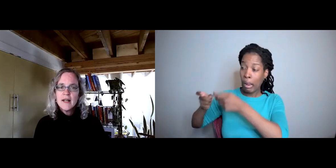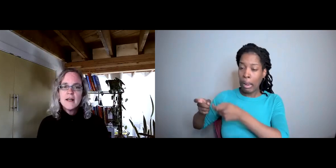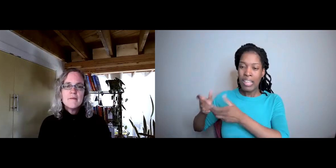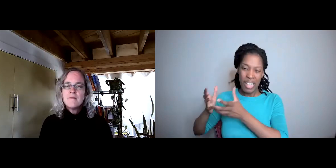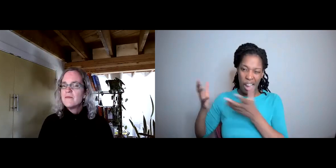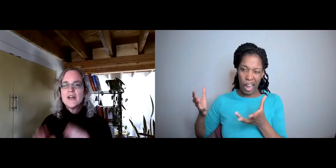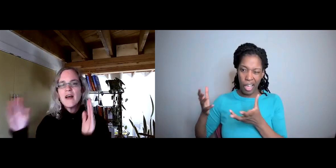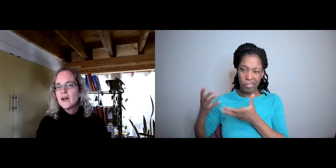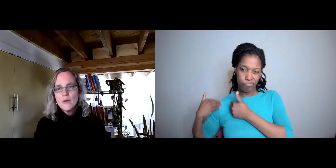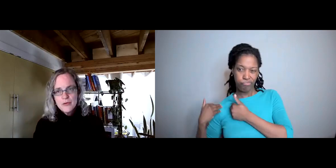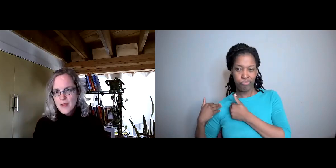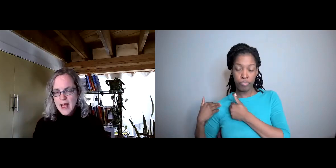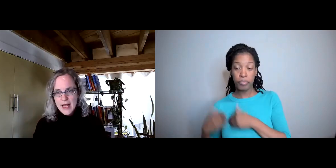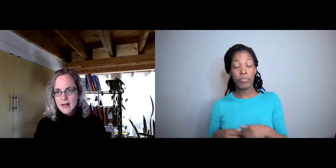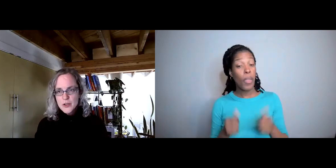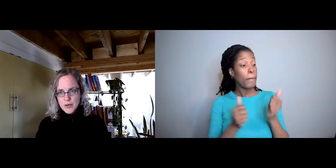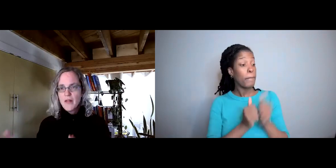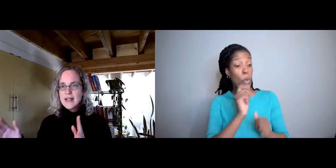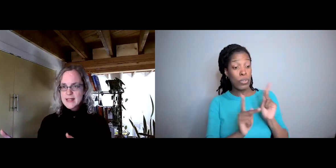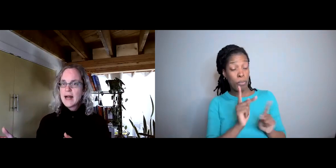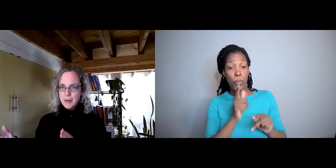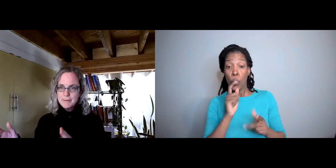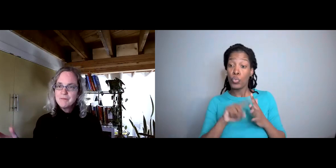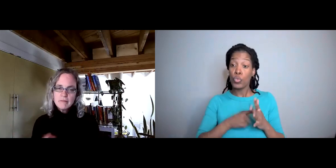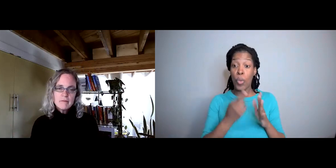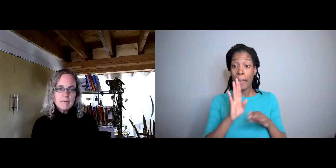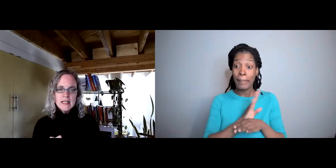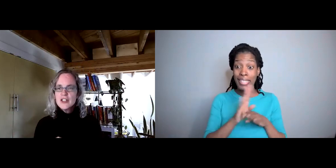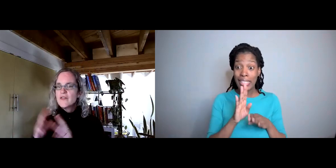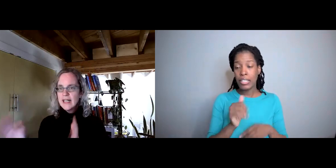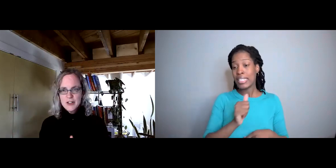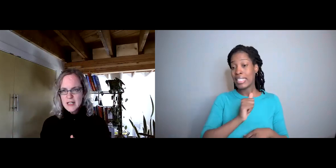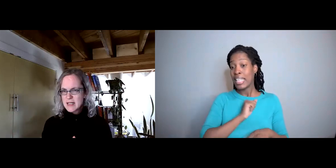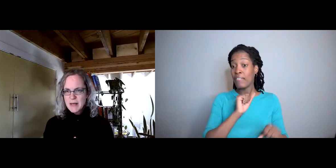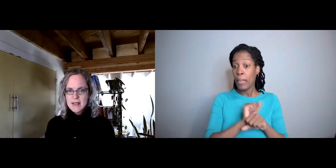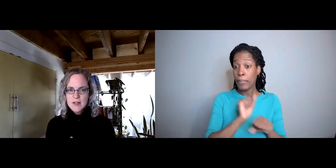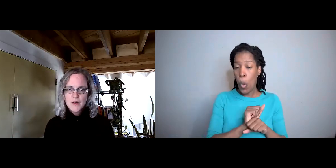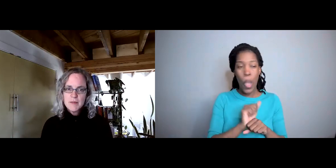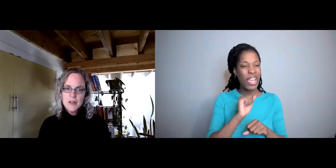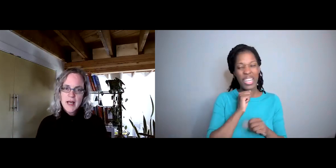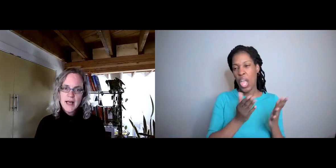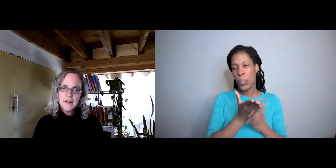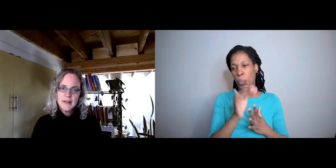They're not going through the headache of doing all that setup. It just financially doesn't make sense for them to do that.